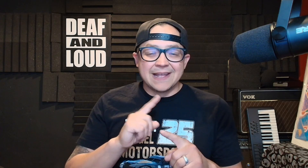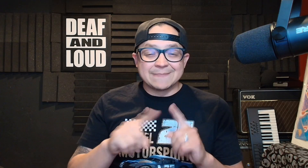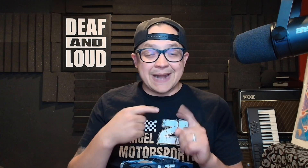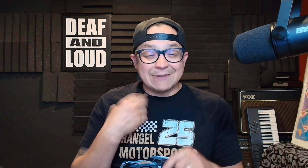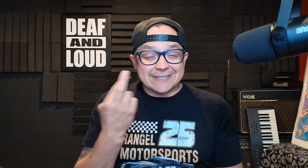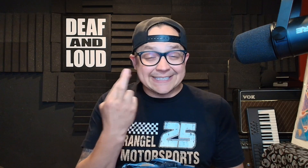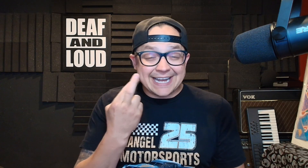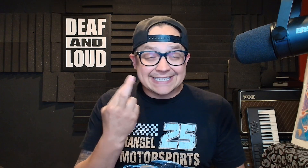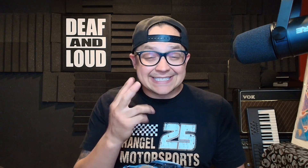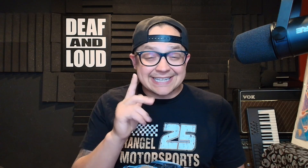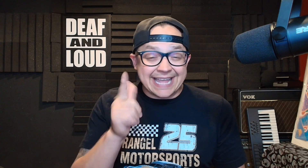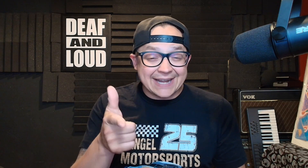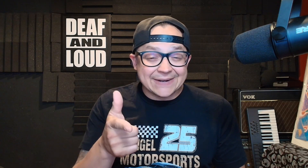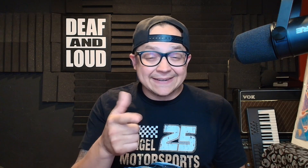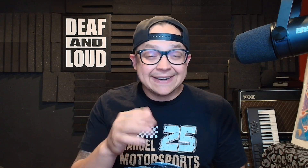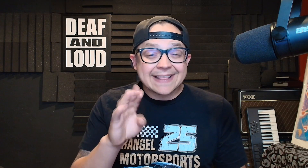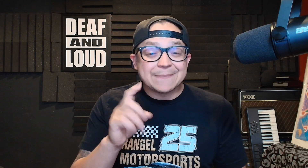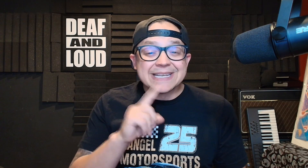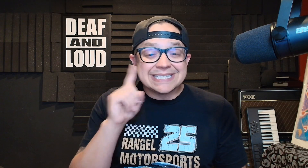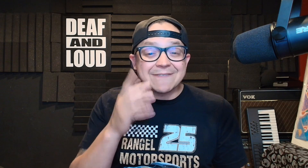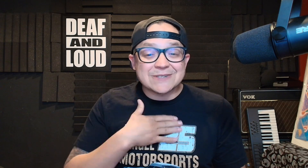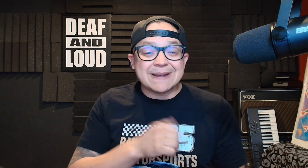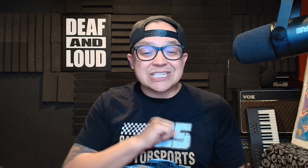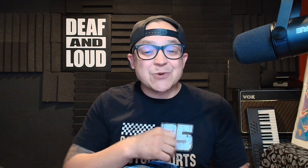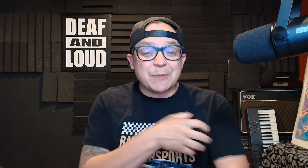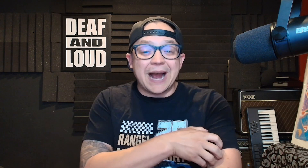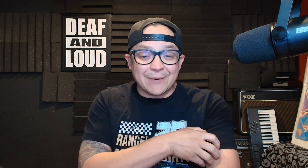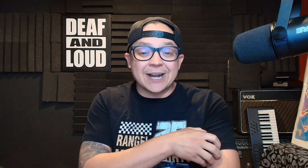But I realized later that being Deaf was my superpower.